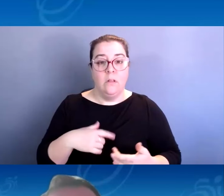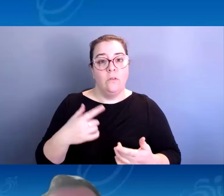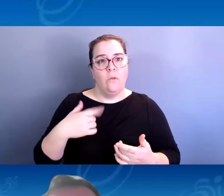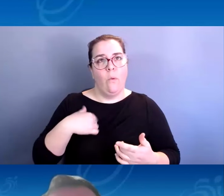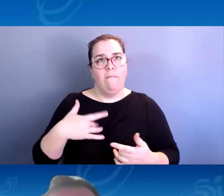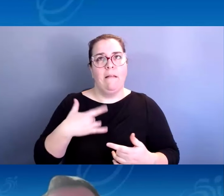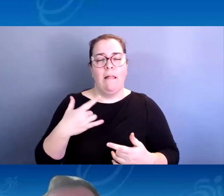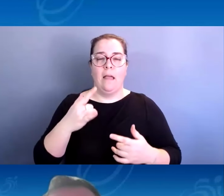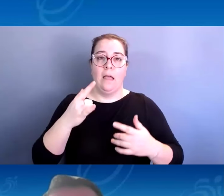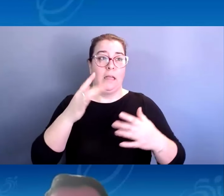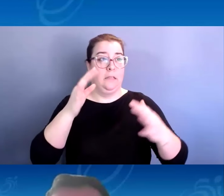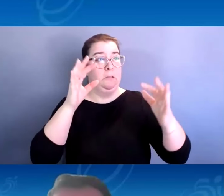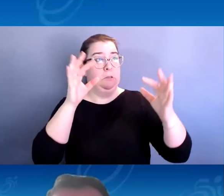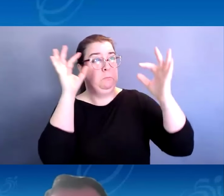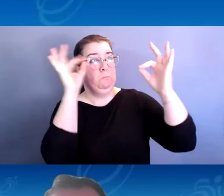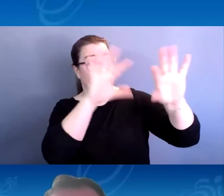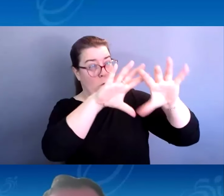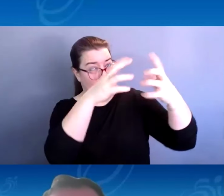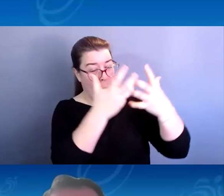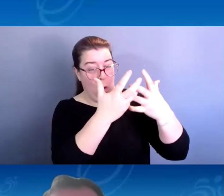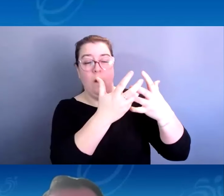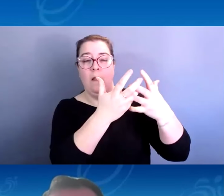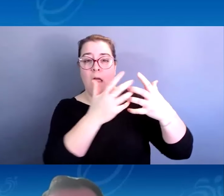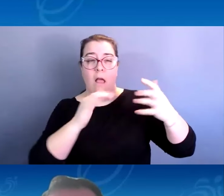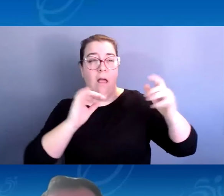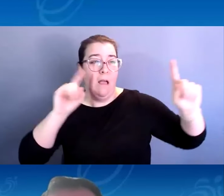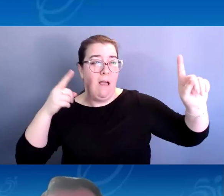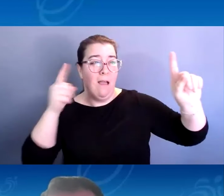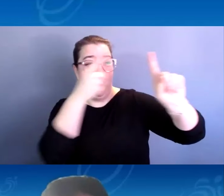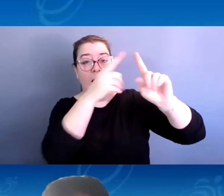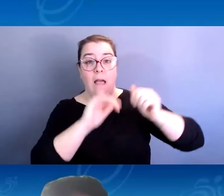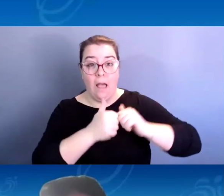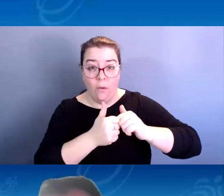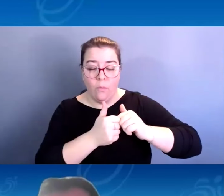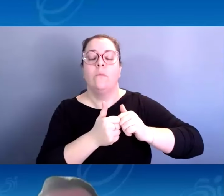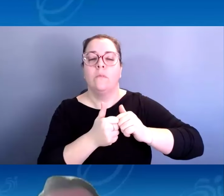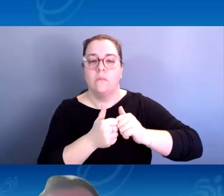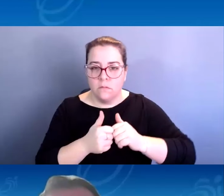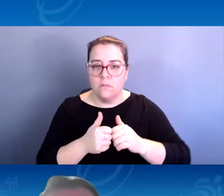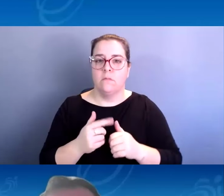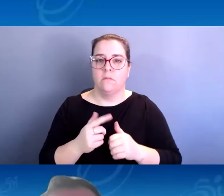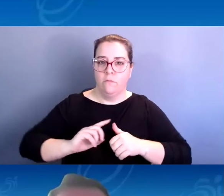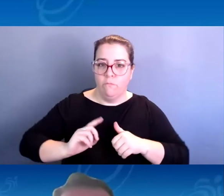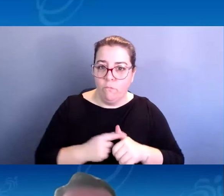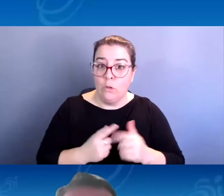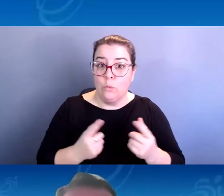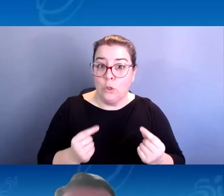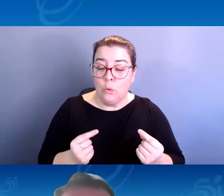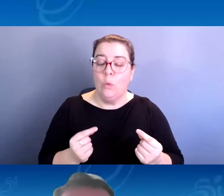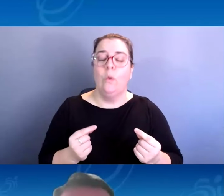finding and putting into, into to key leadership roles, the right folks who can,